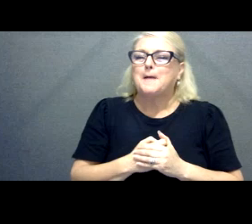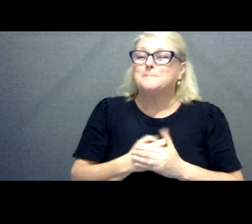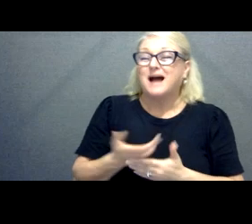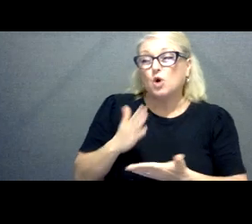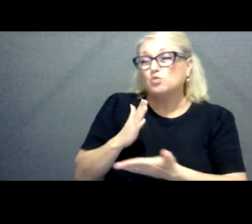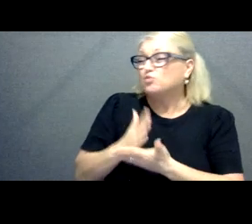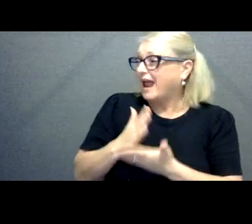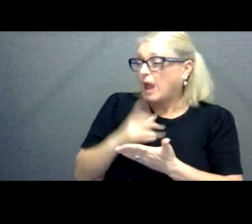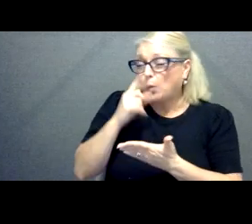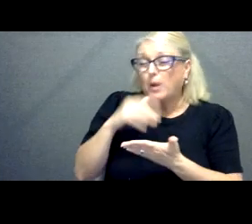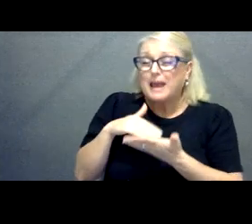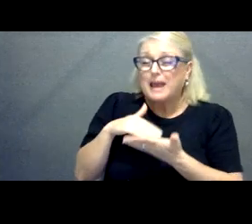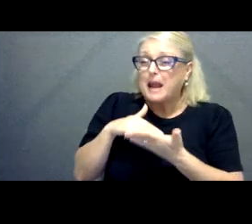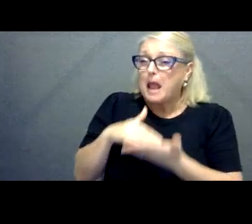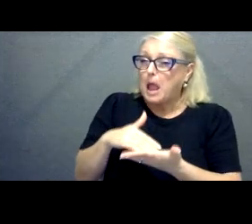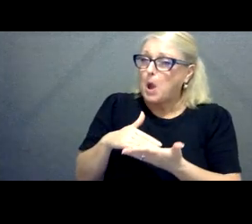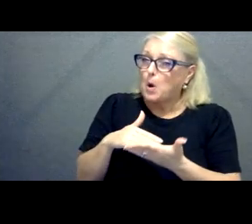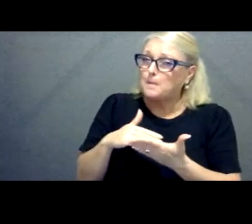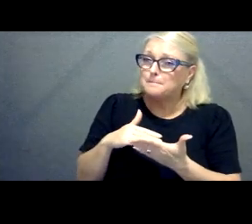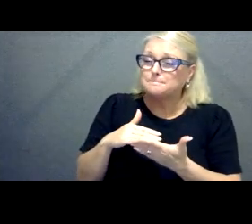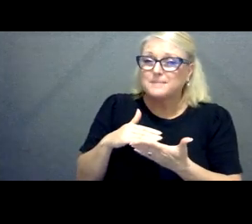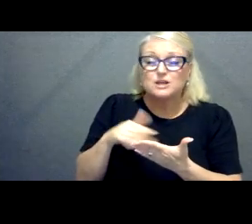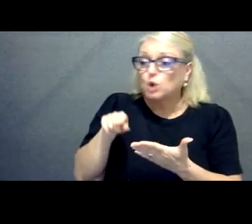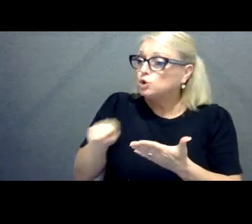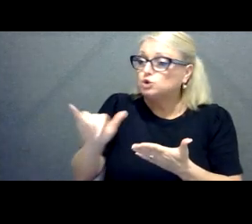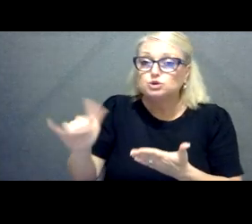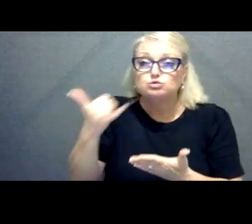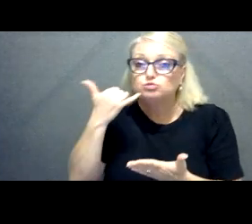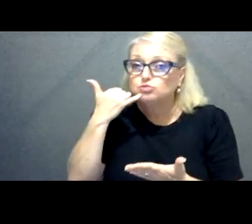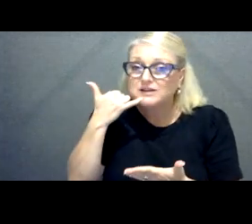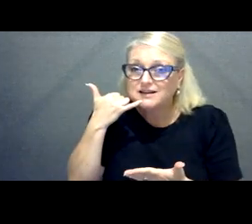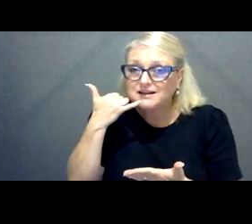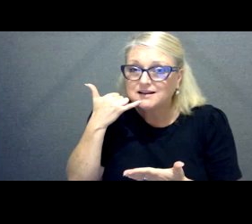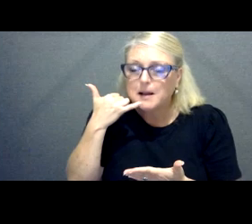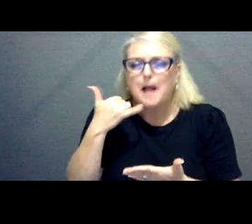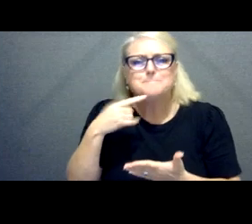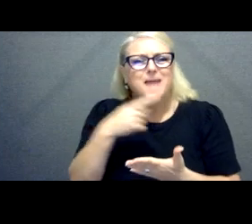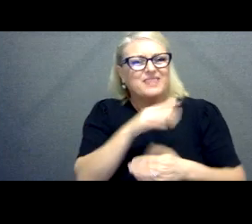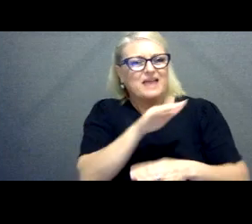of a formal process it goes to a panel well it goes to someone on our panel of experts who will